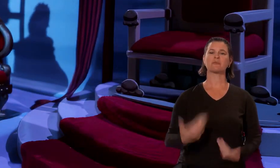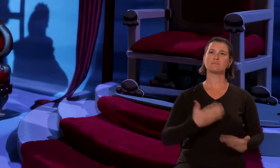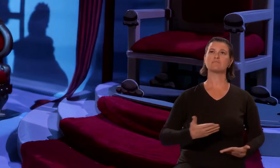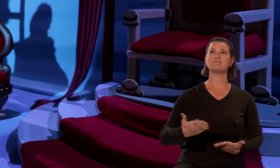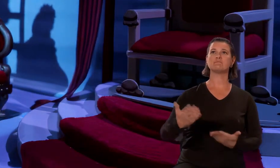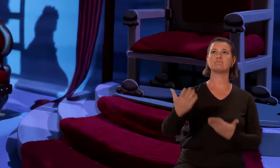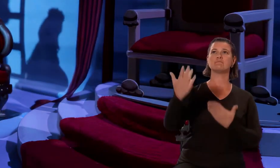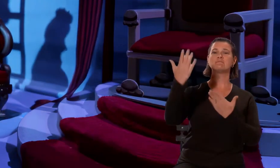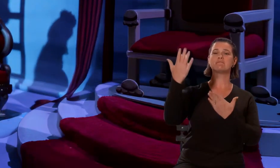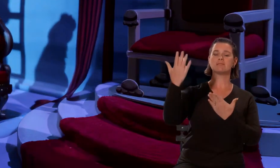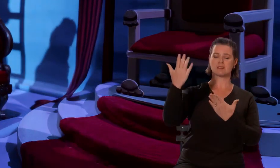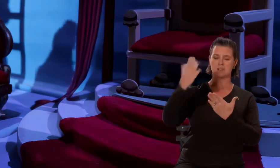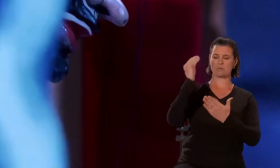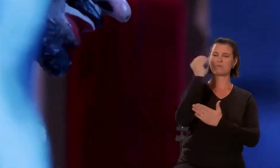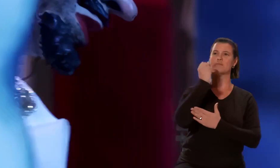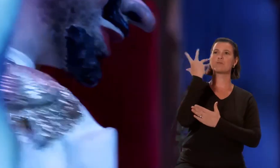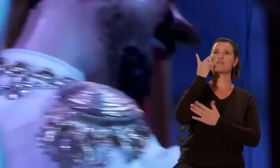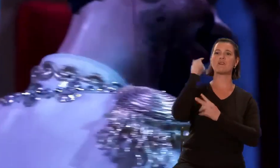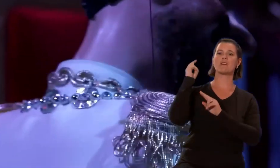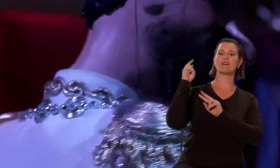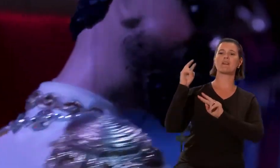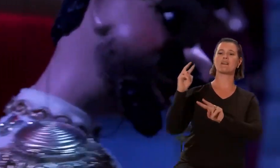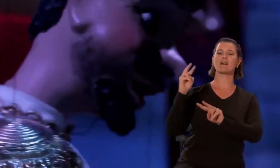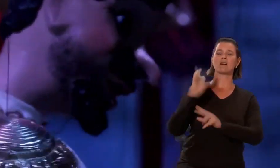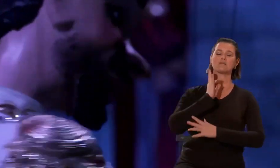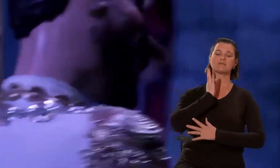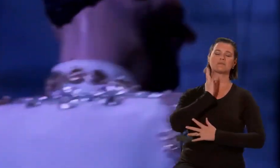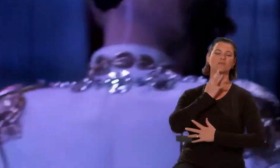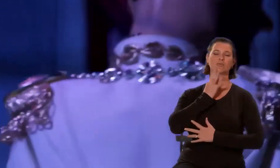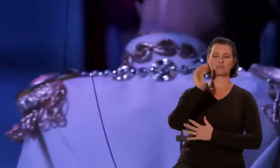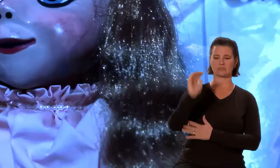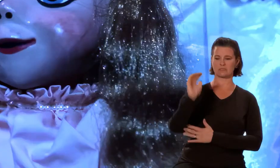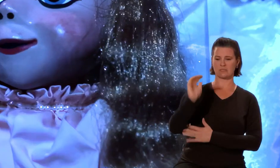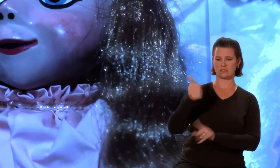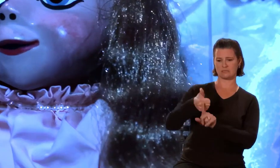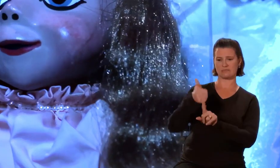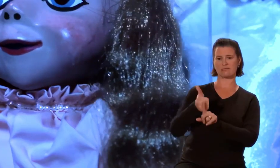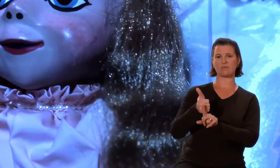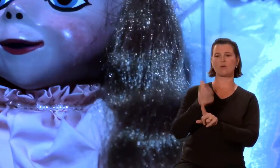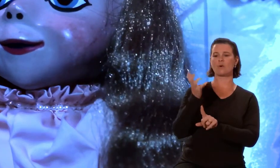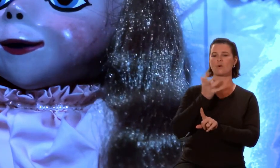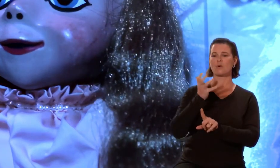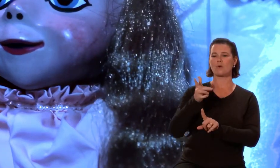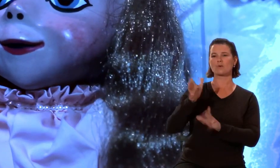There's a beautiful sight A curious child And, oh, how she listens